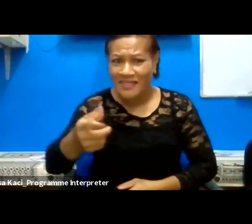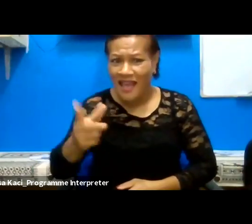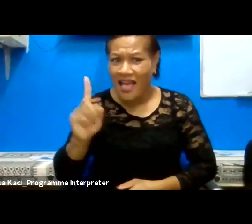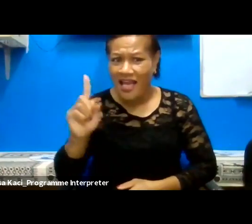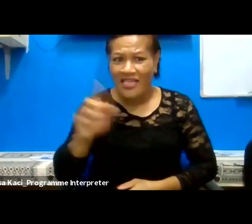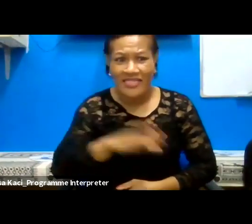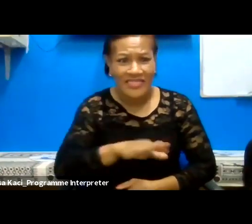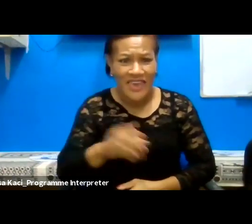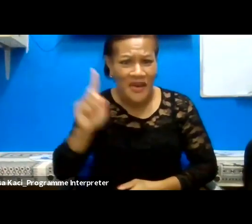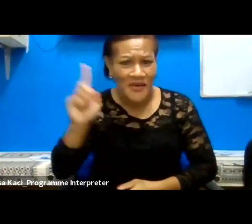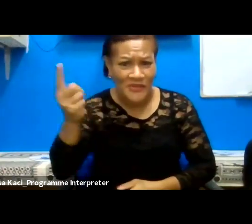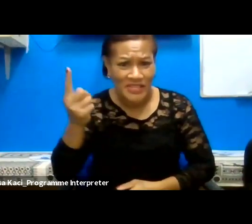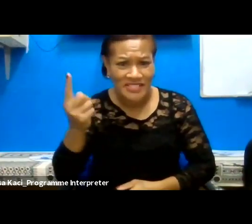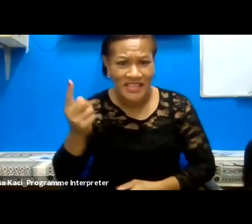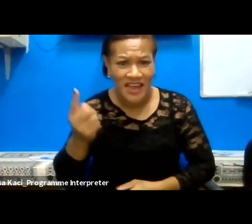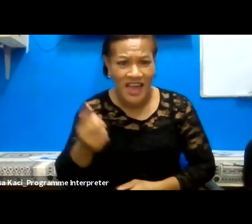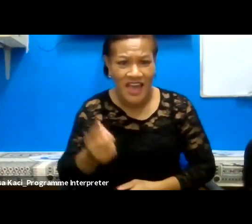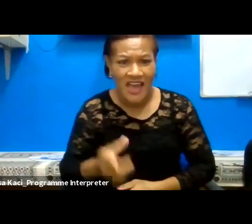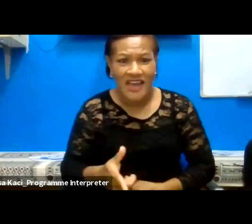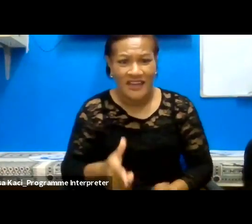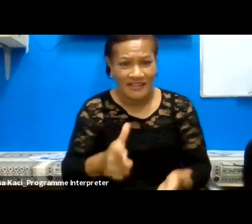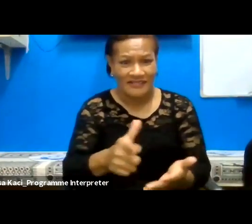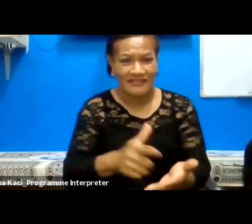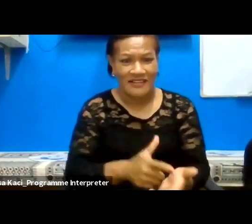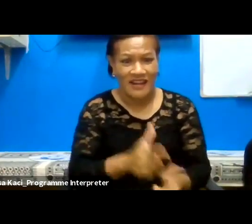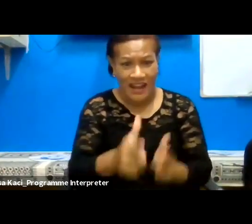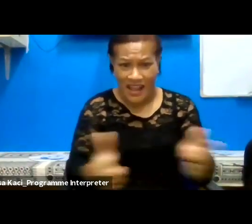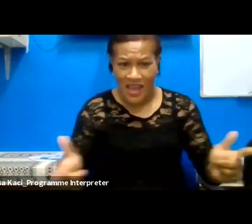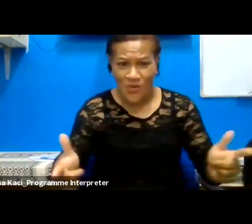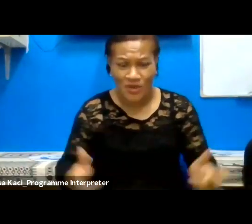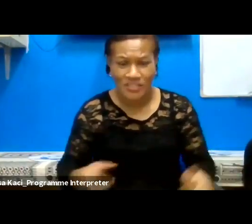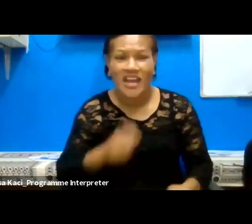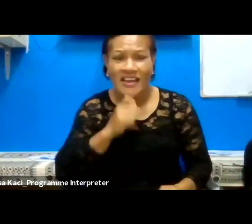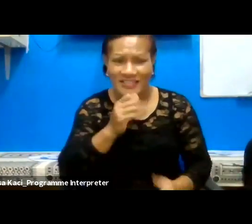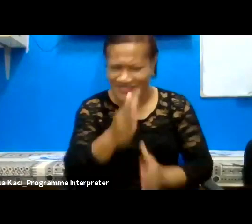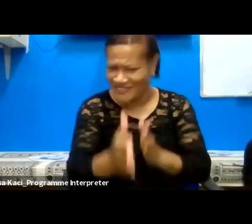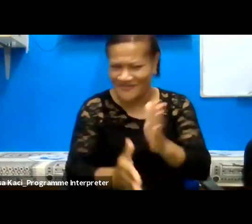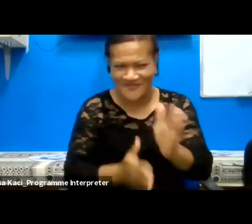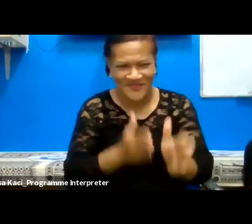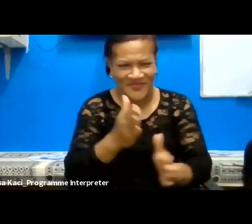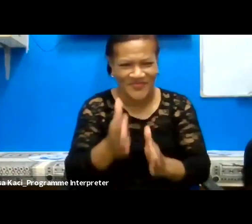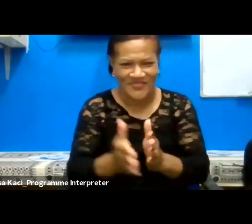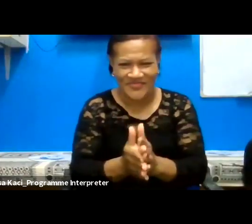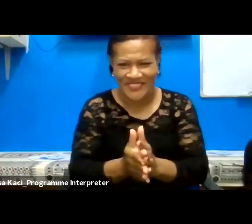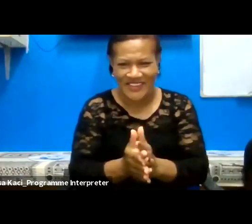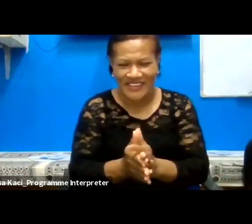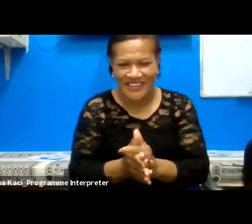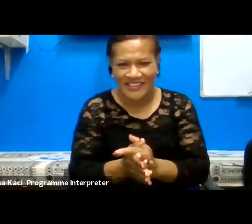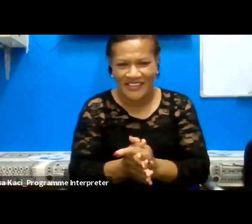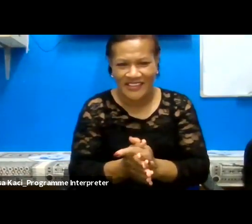communities. success and